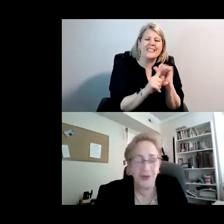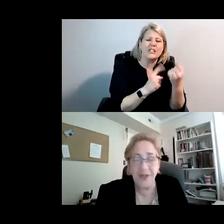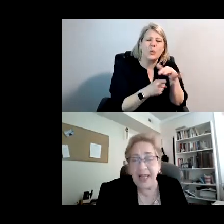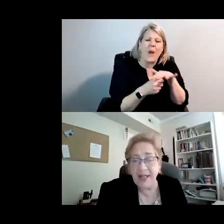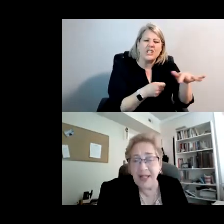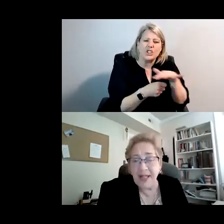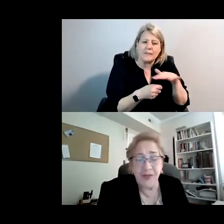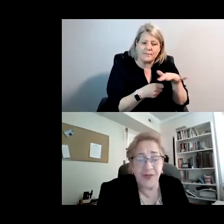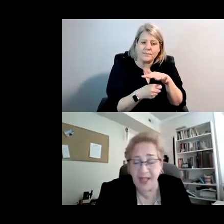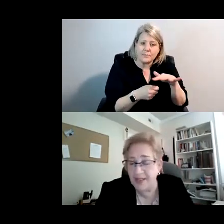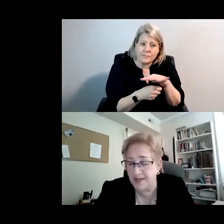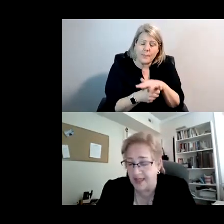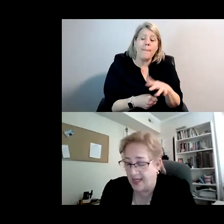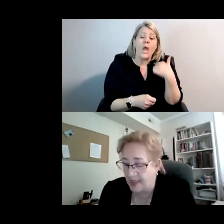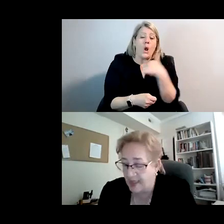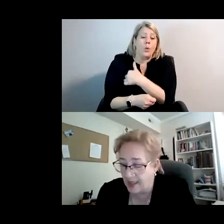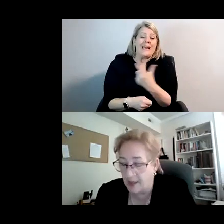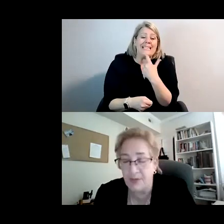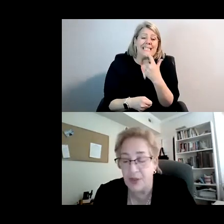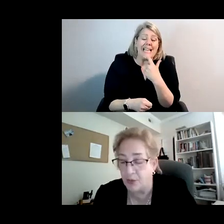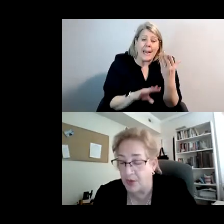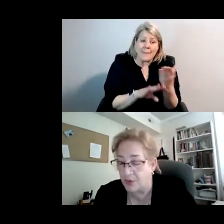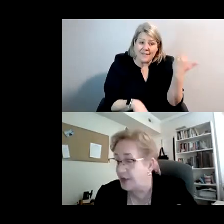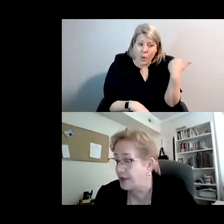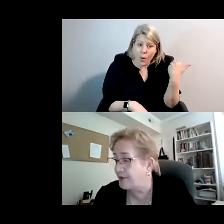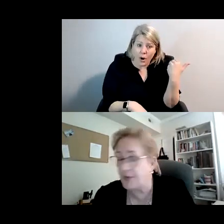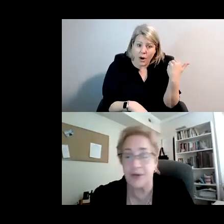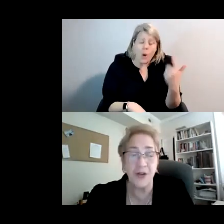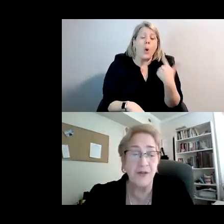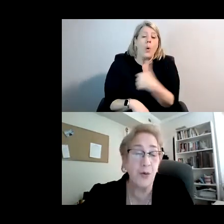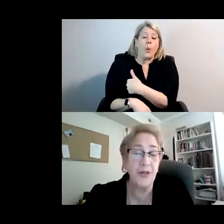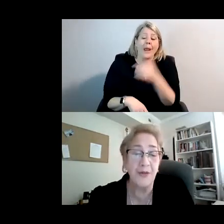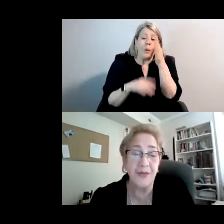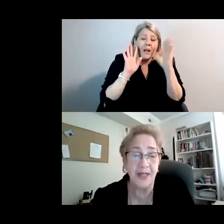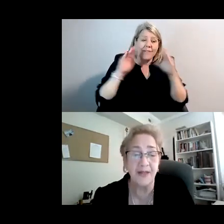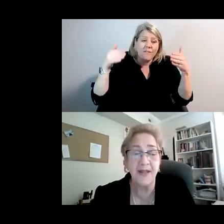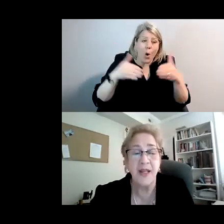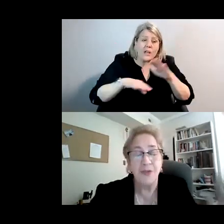So again, as we've said today, you know, we're really gonna focus on four different things.